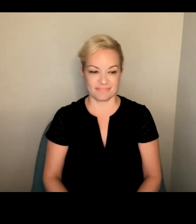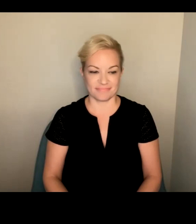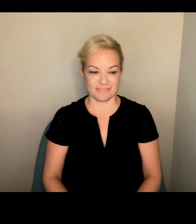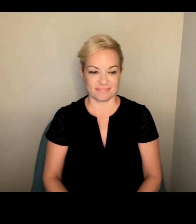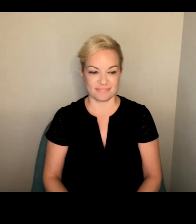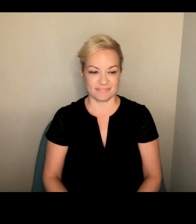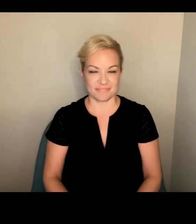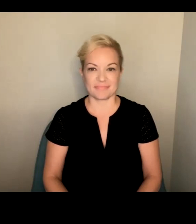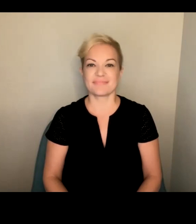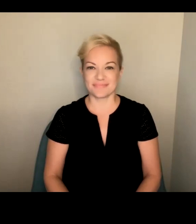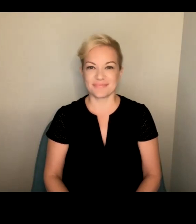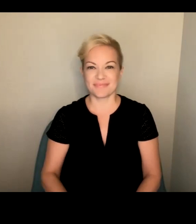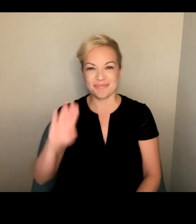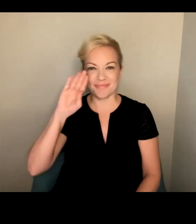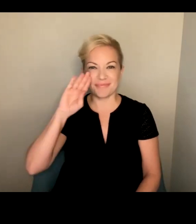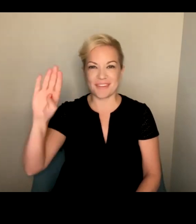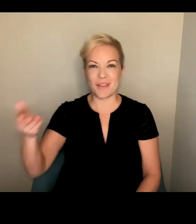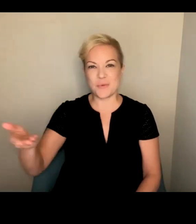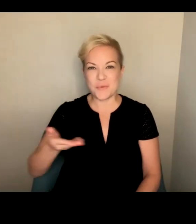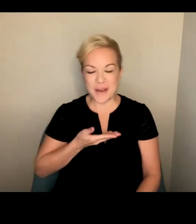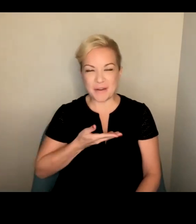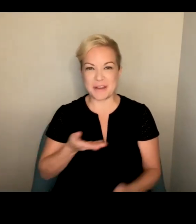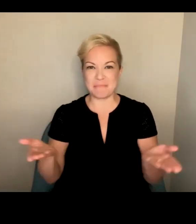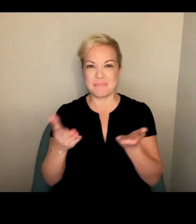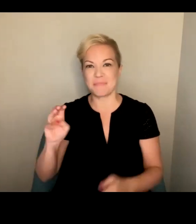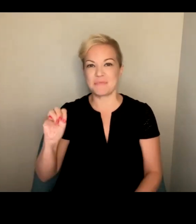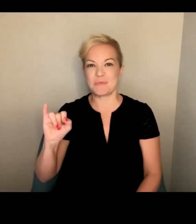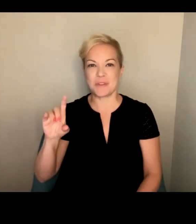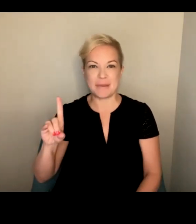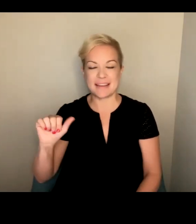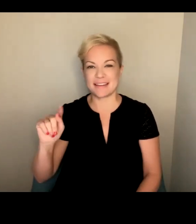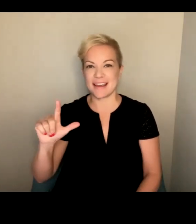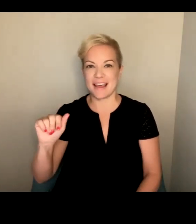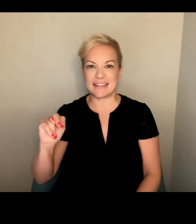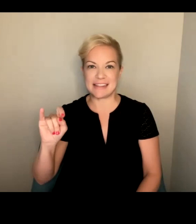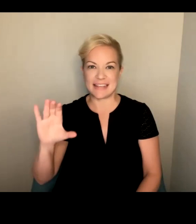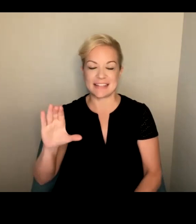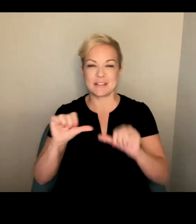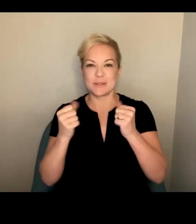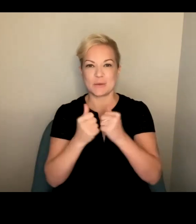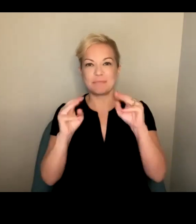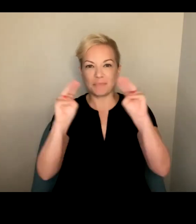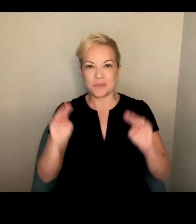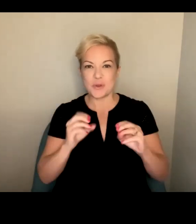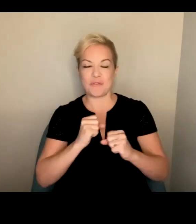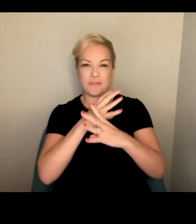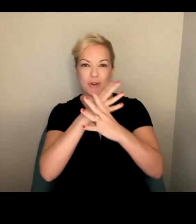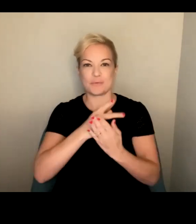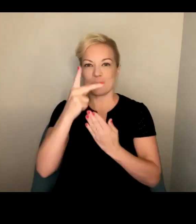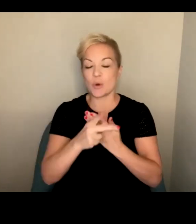Welcome to the Mid-Atlantic Association of Museums' virtual program Redefining Narrative, a